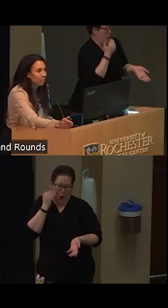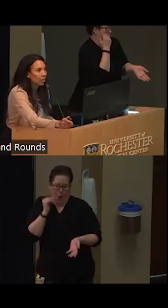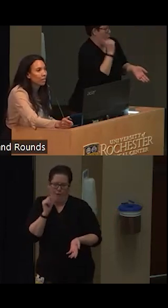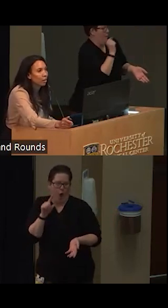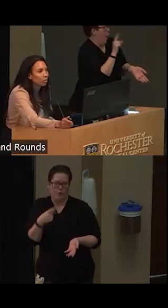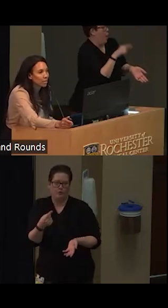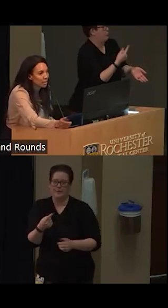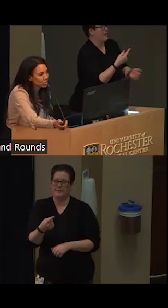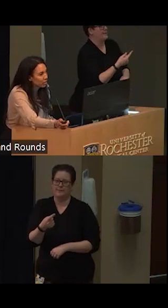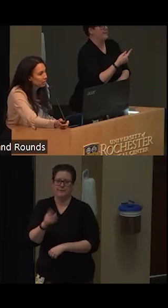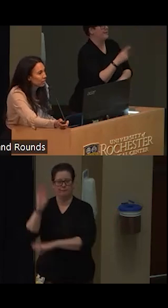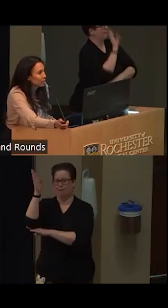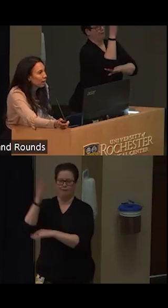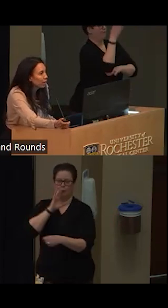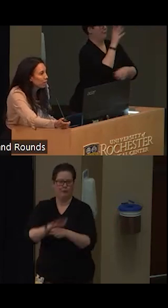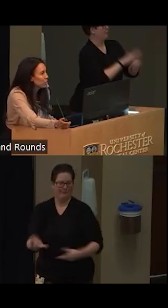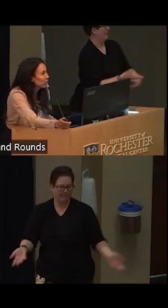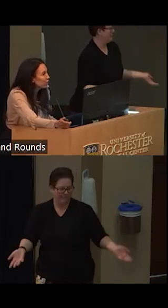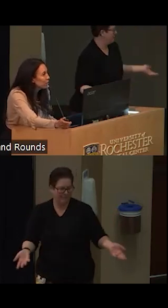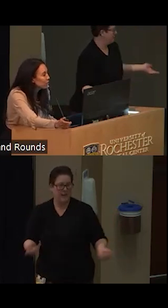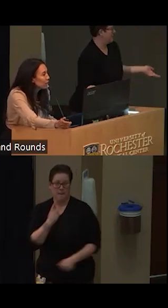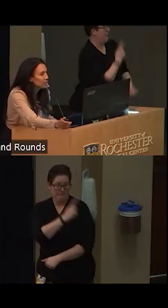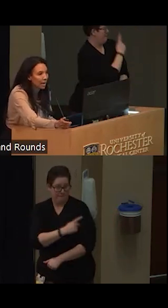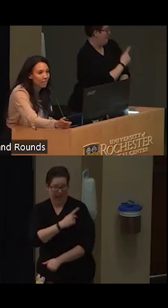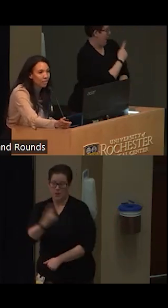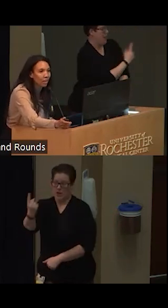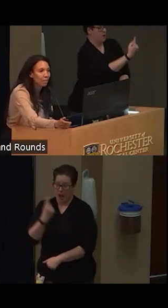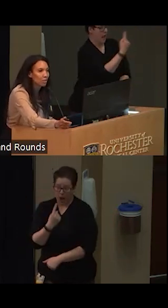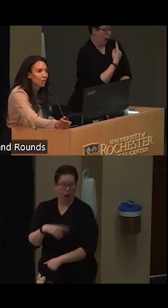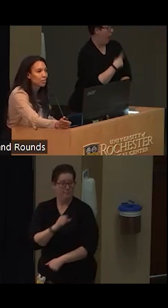um a clinical presentation right patients are coming to us staff are coming to us